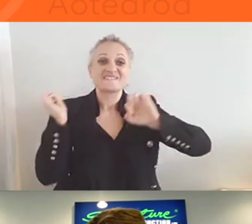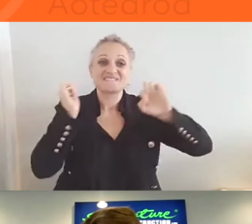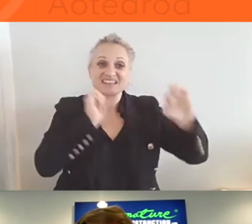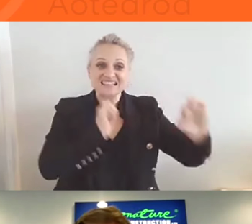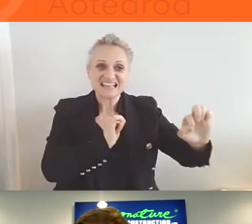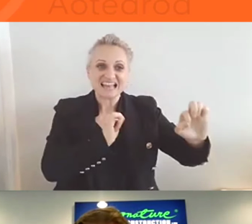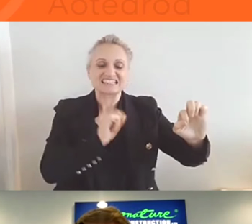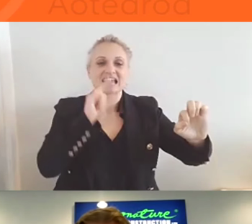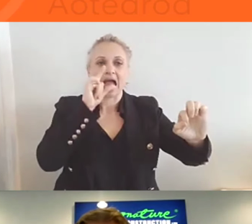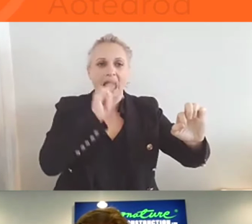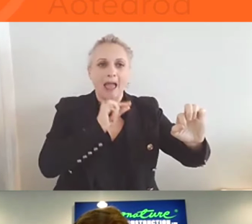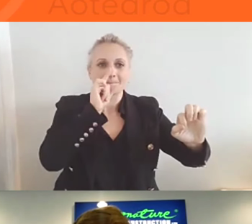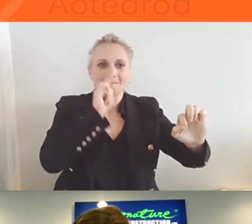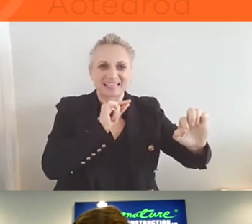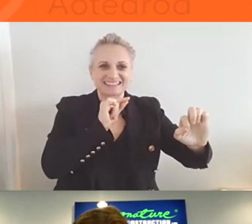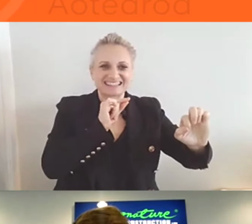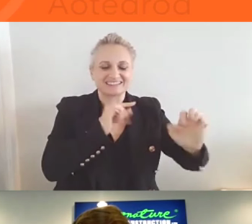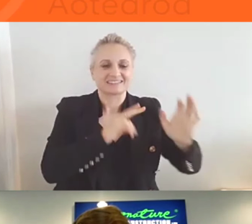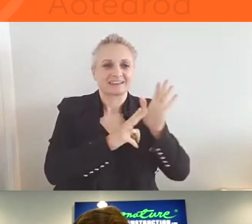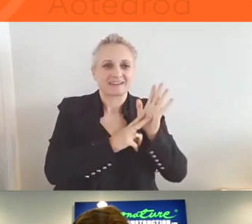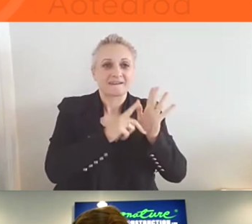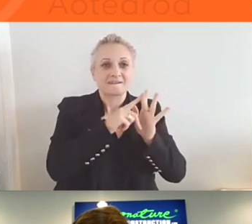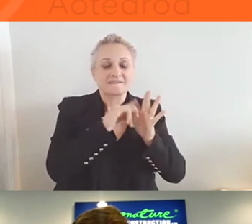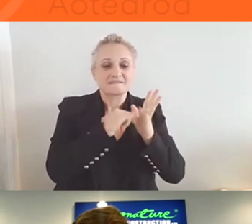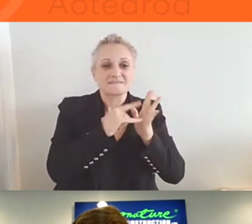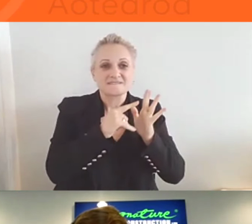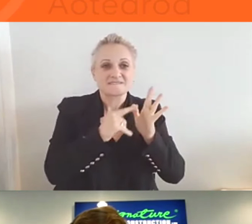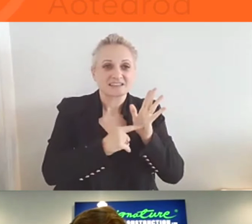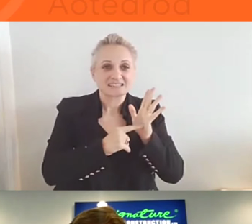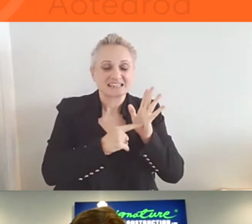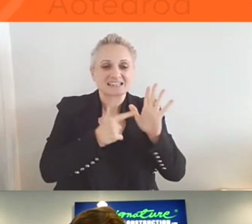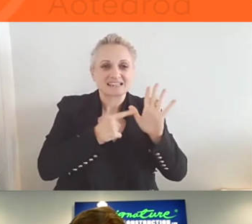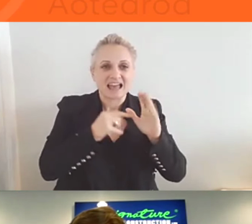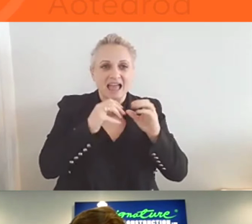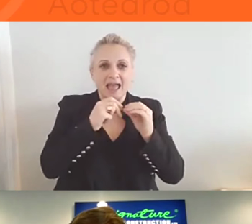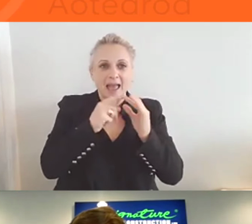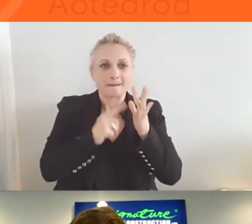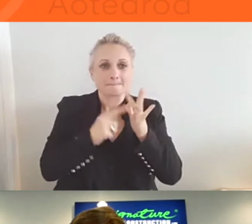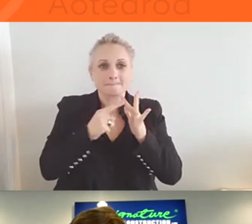sort of a home that you can get into that's step free and that